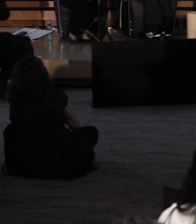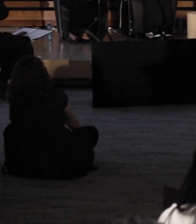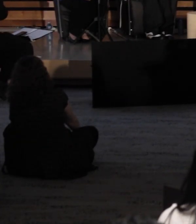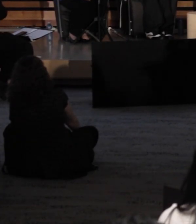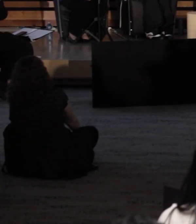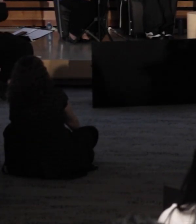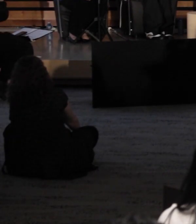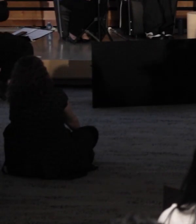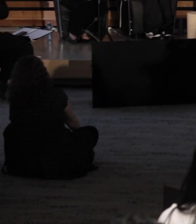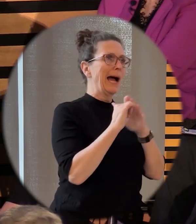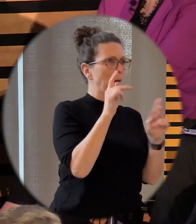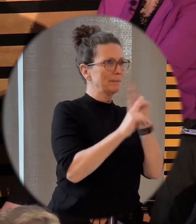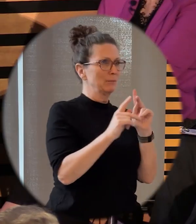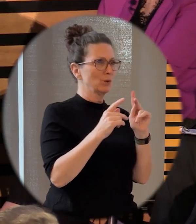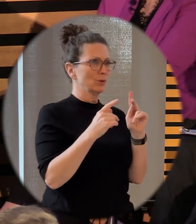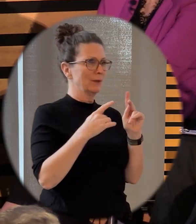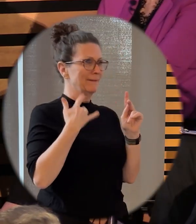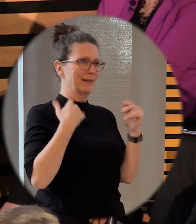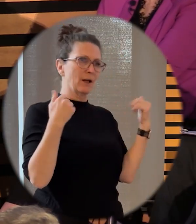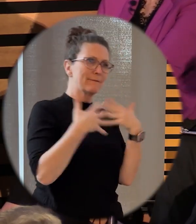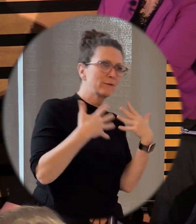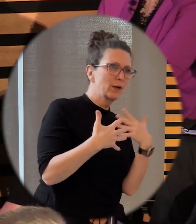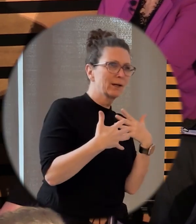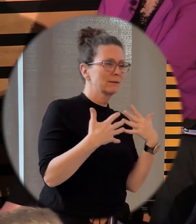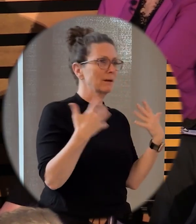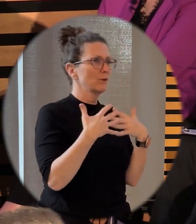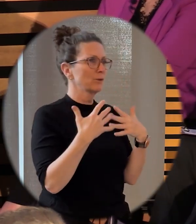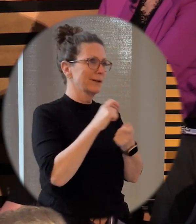you've talked about fundamentally how people can be afraid. They can be afraid of change.